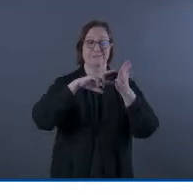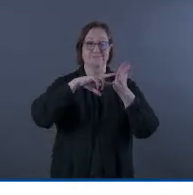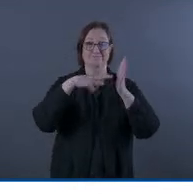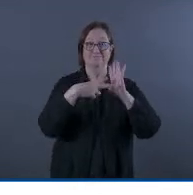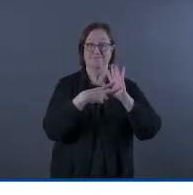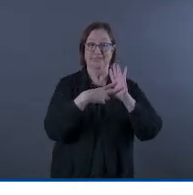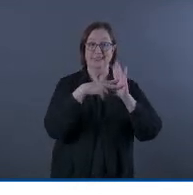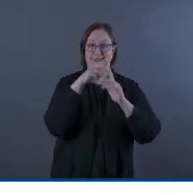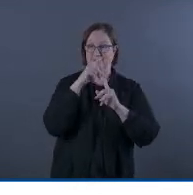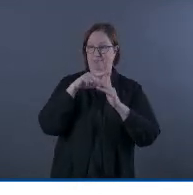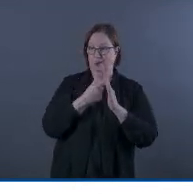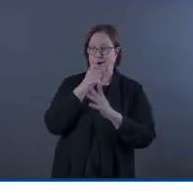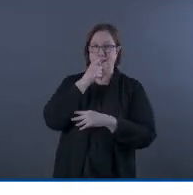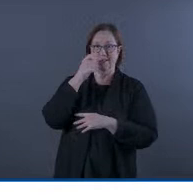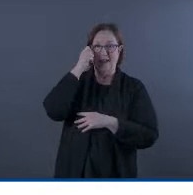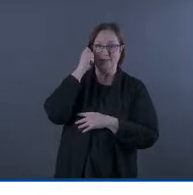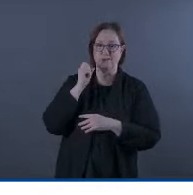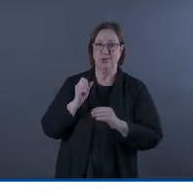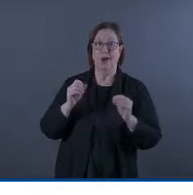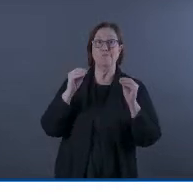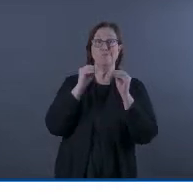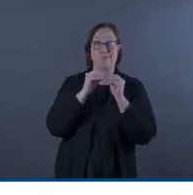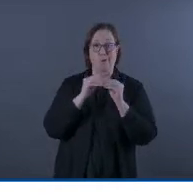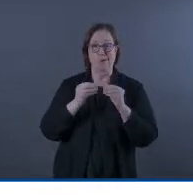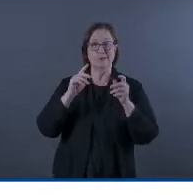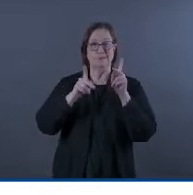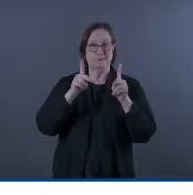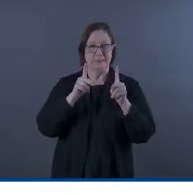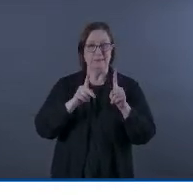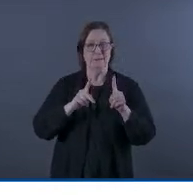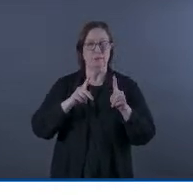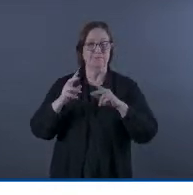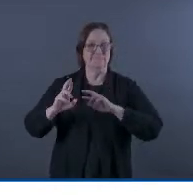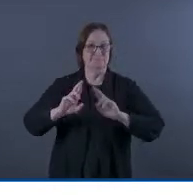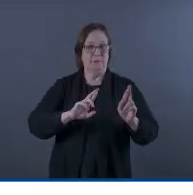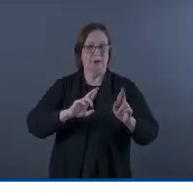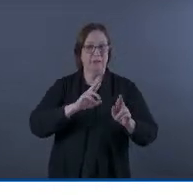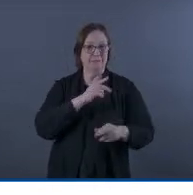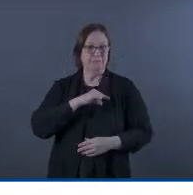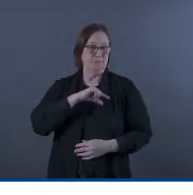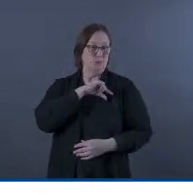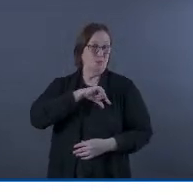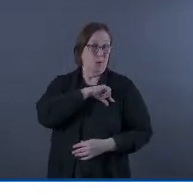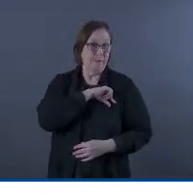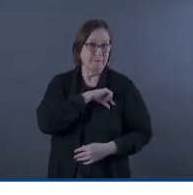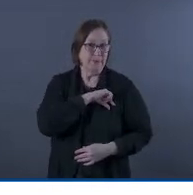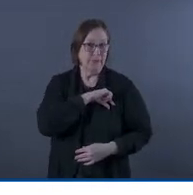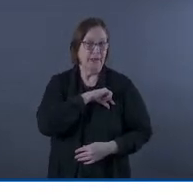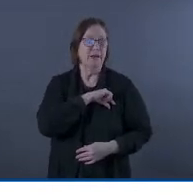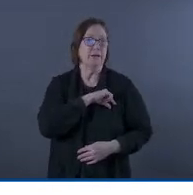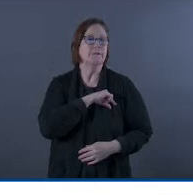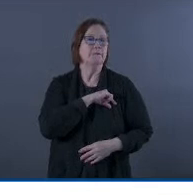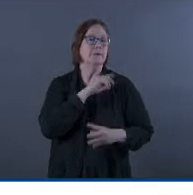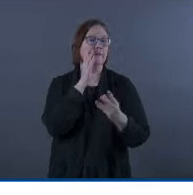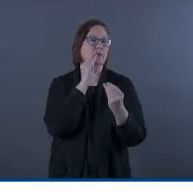this chart will change as we reset and see that more people are eligible and we have more work to do,